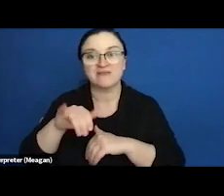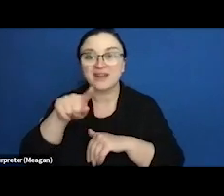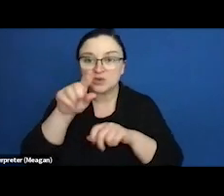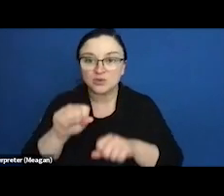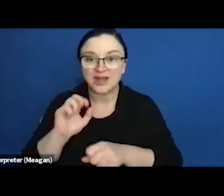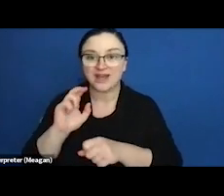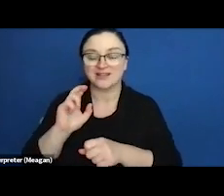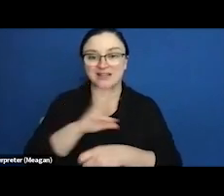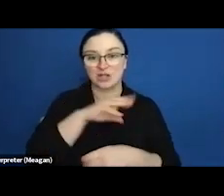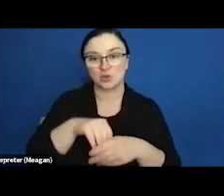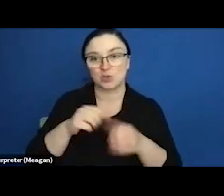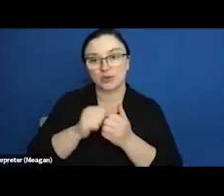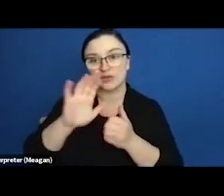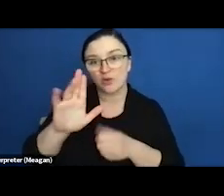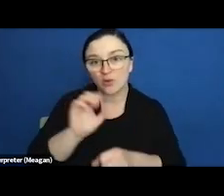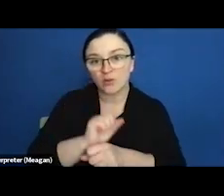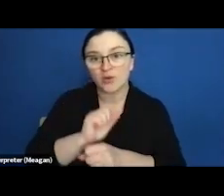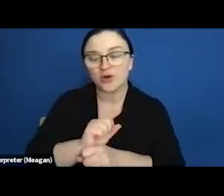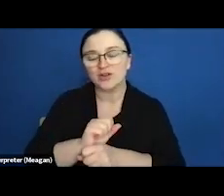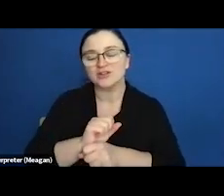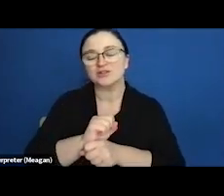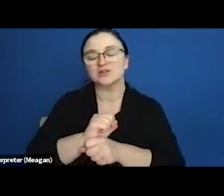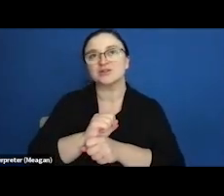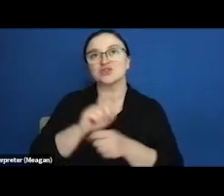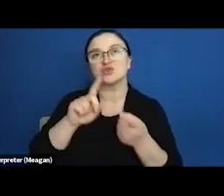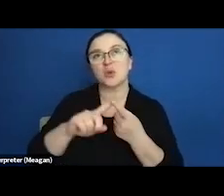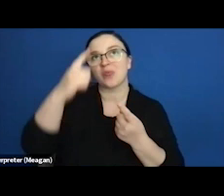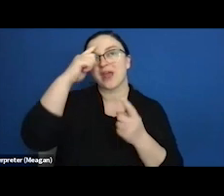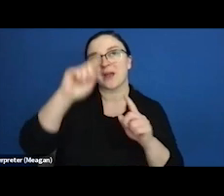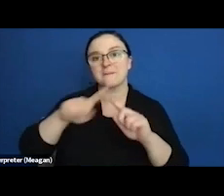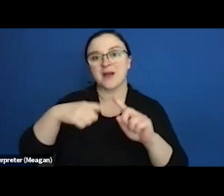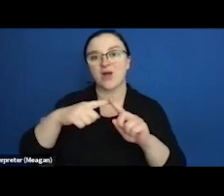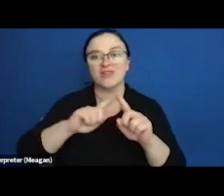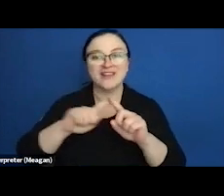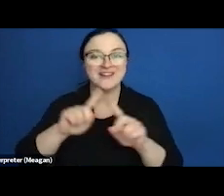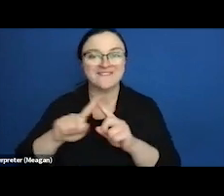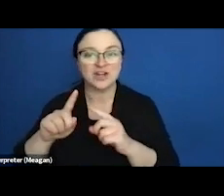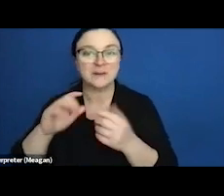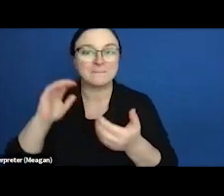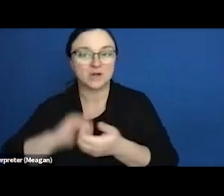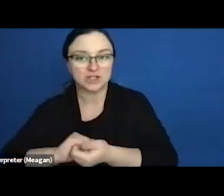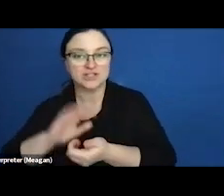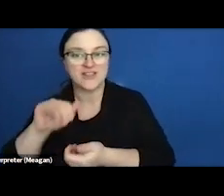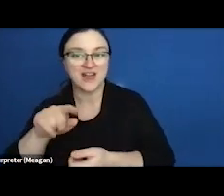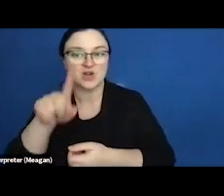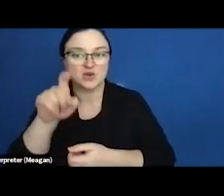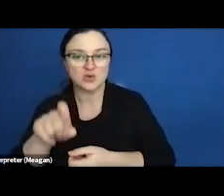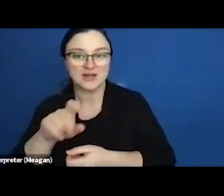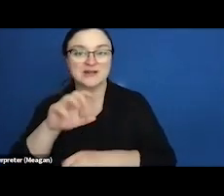to think about the different partners that you need at the table based on the population needs?